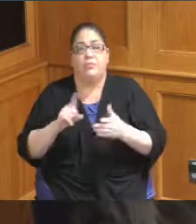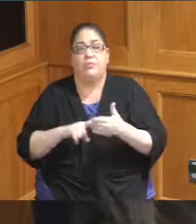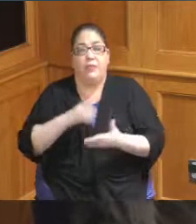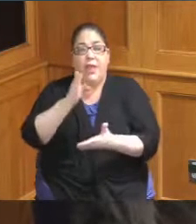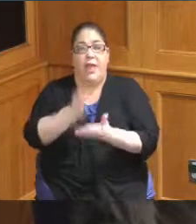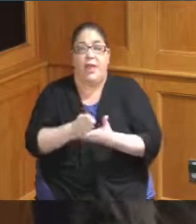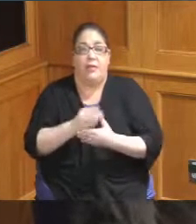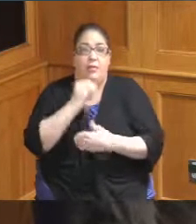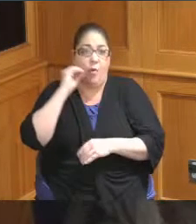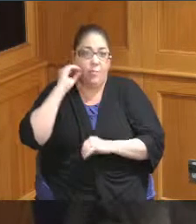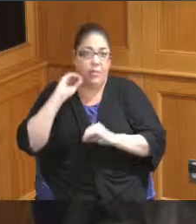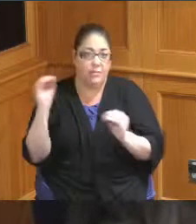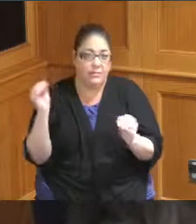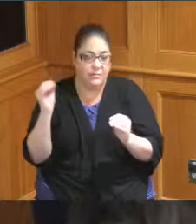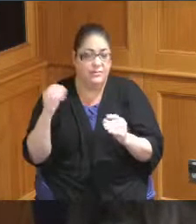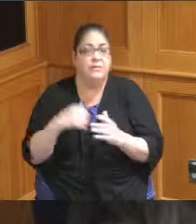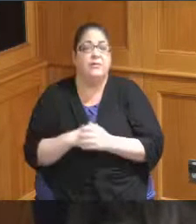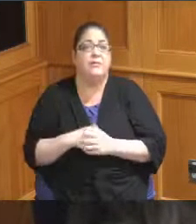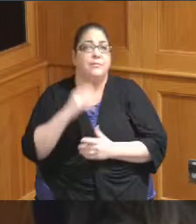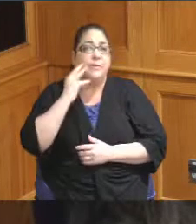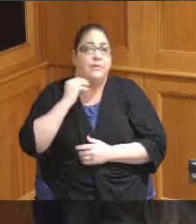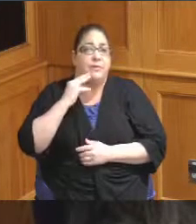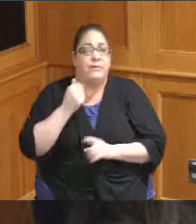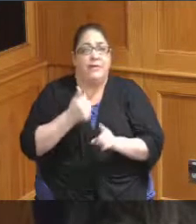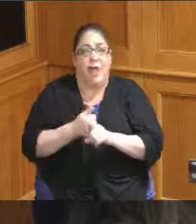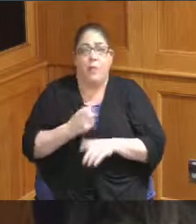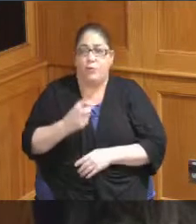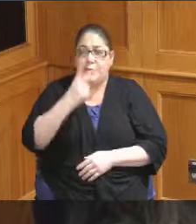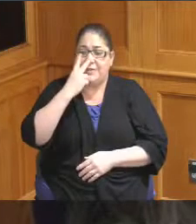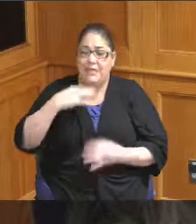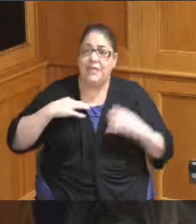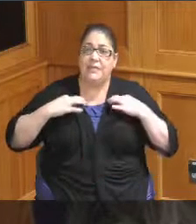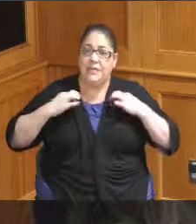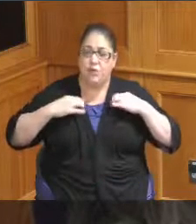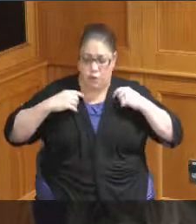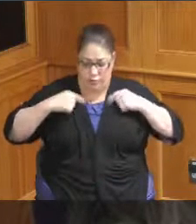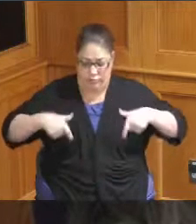said it enough I hope we'll see some people with some T-shirts down here walking around helping